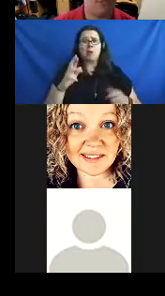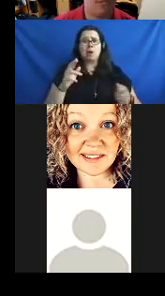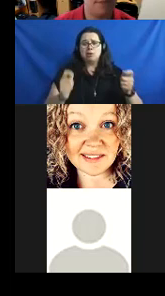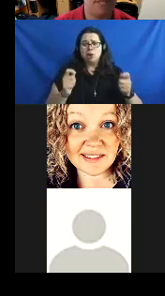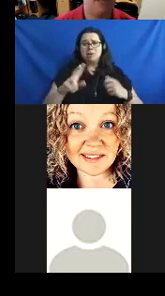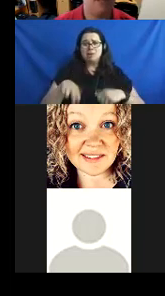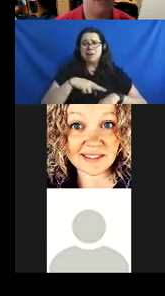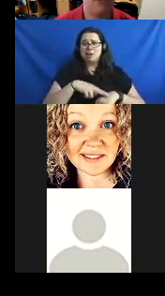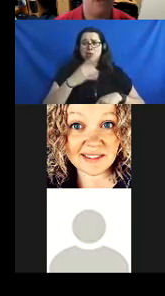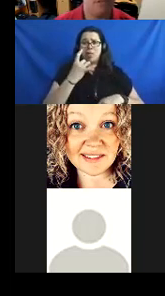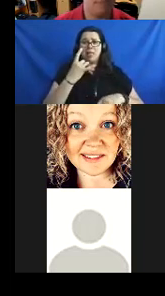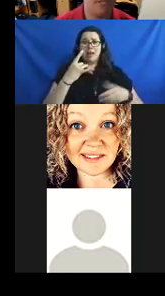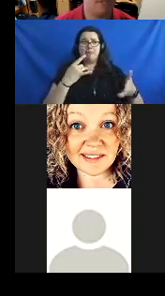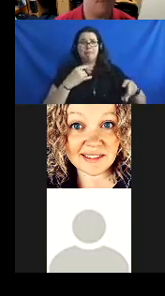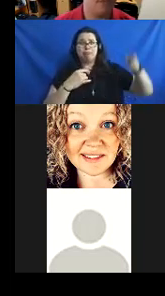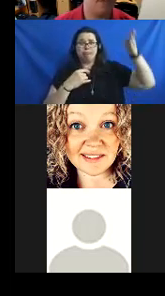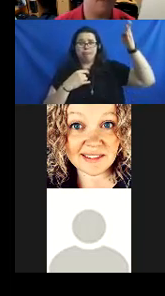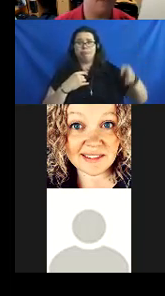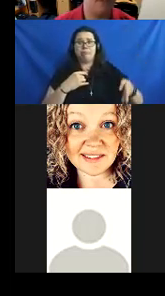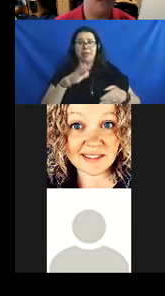COMING INTO THE SPACE THAT THEY ARE IN.